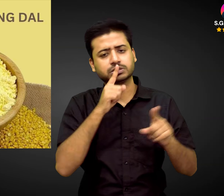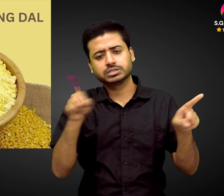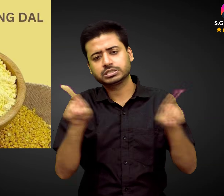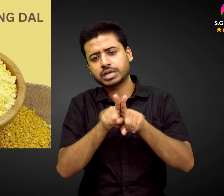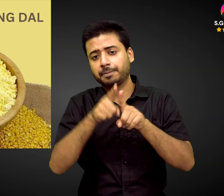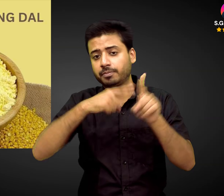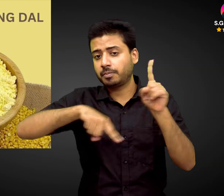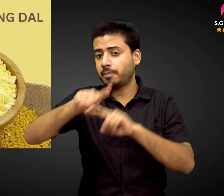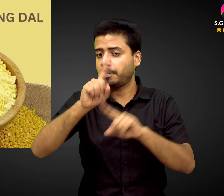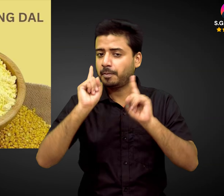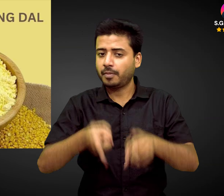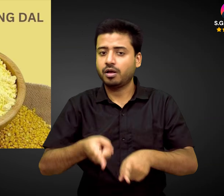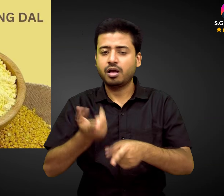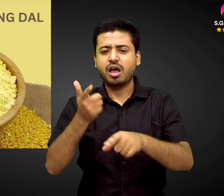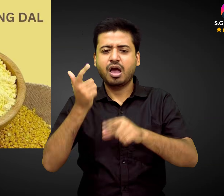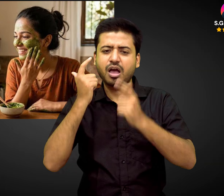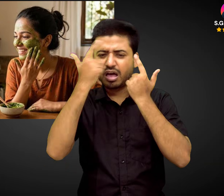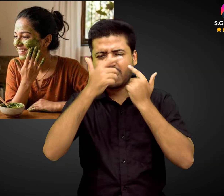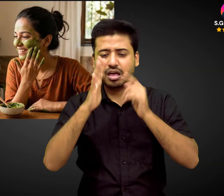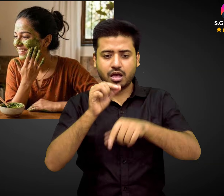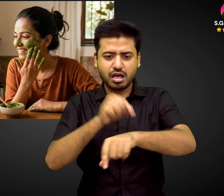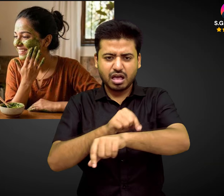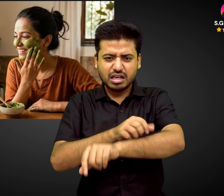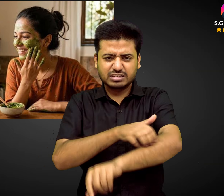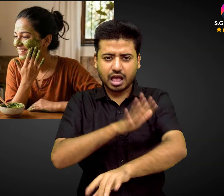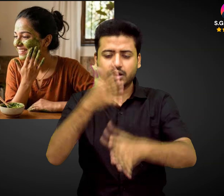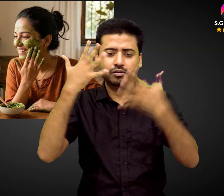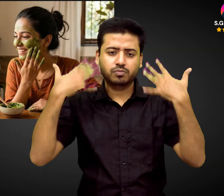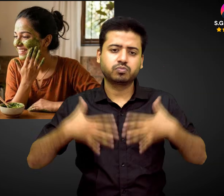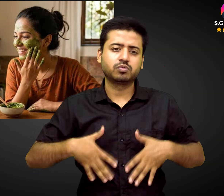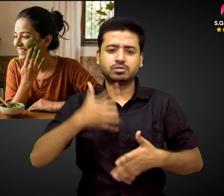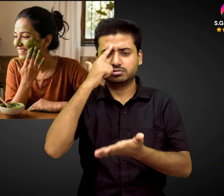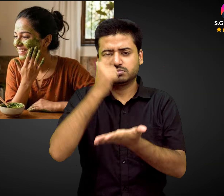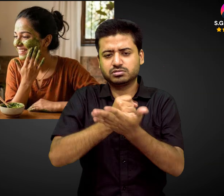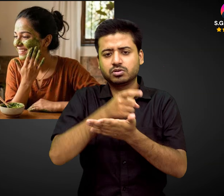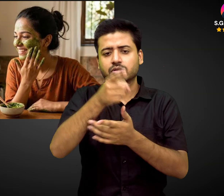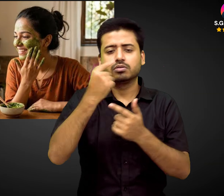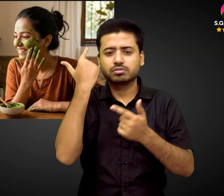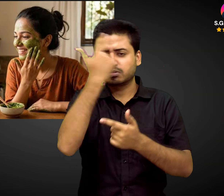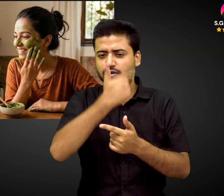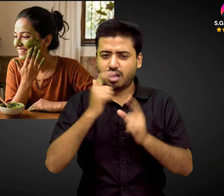ingredients together. Mix them vigorously until the gel breaks down and binds with the powders,